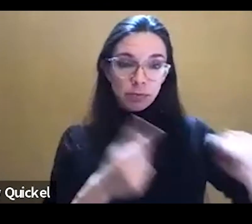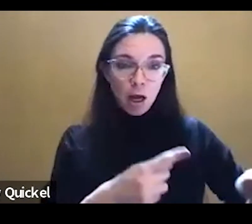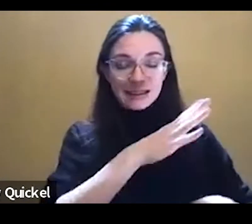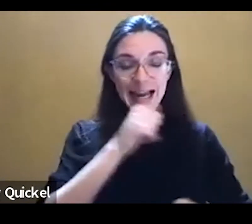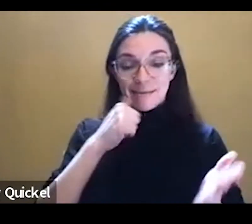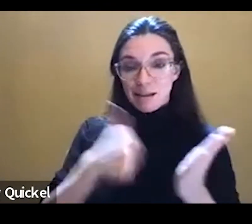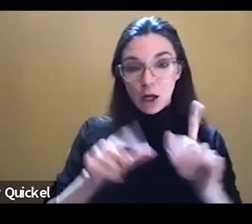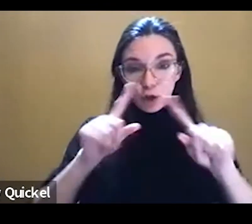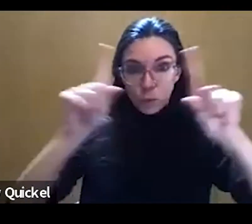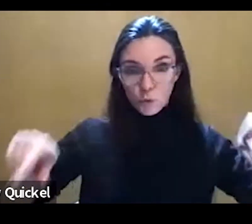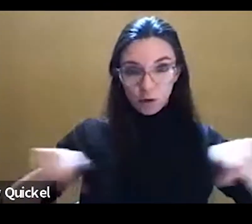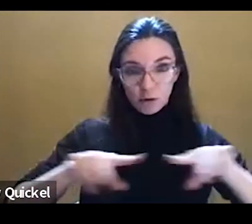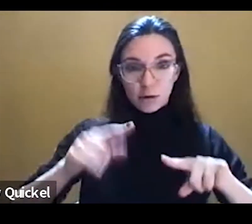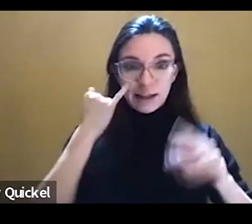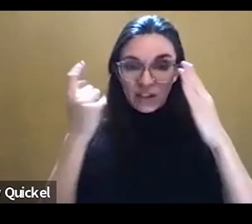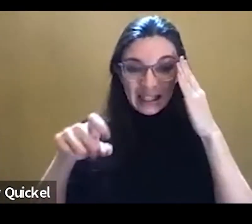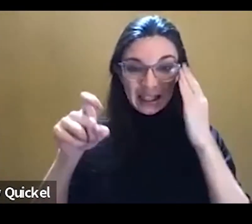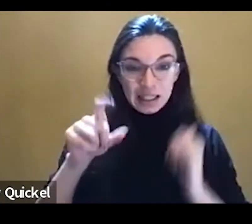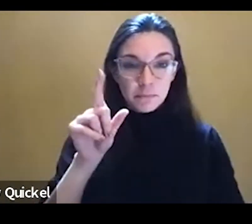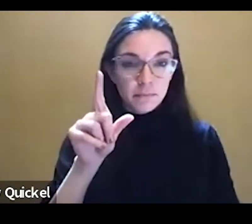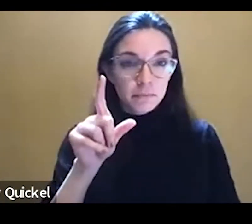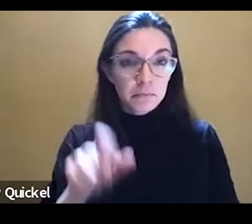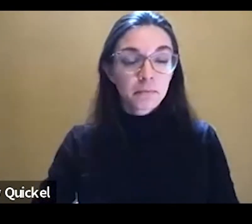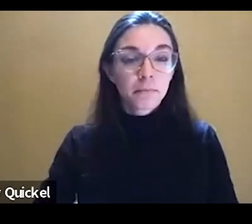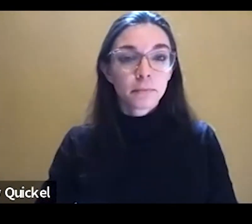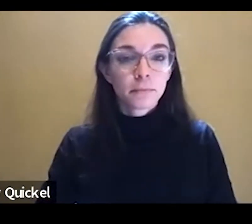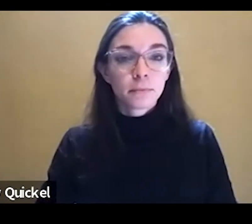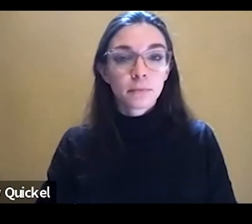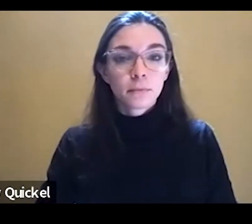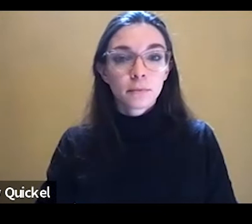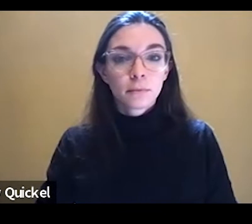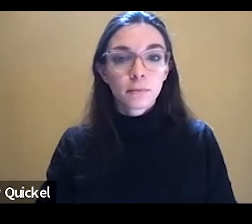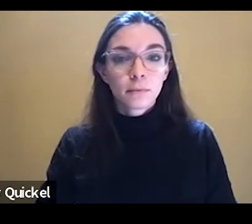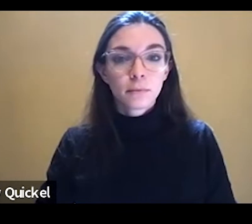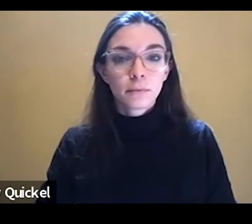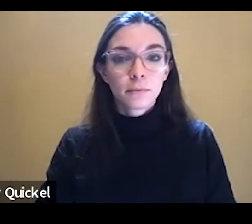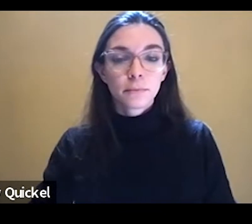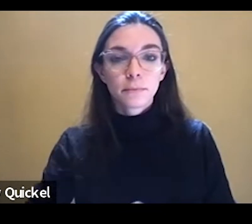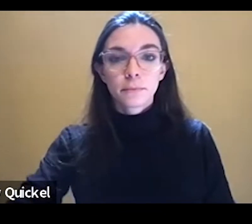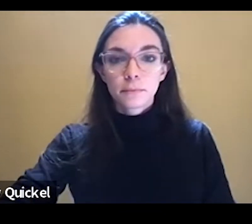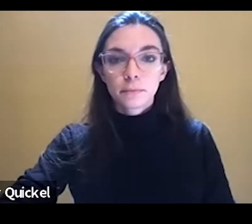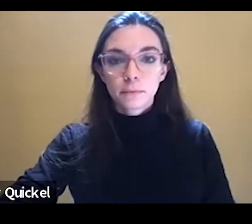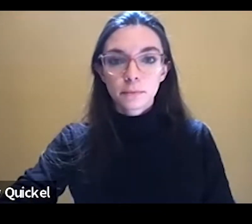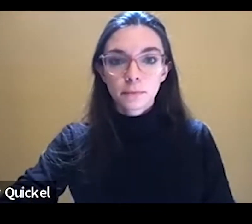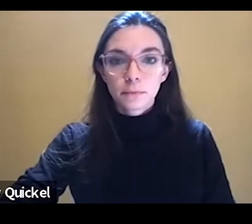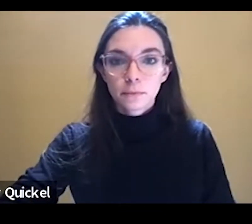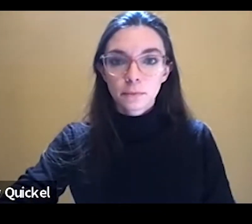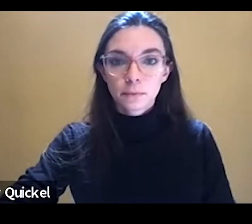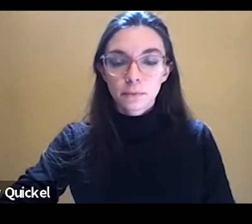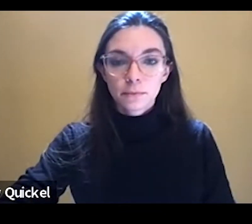needed? All right. And I also want